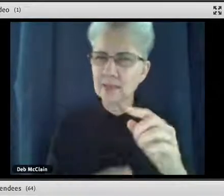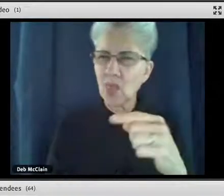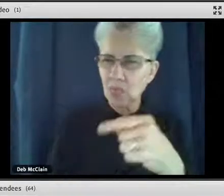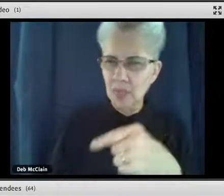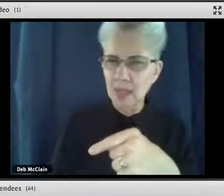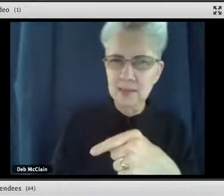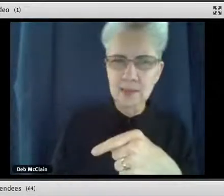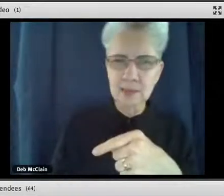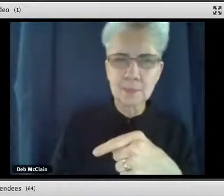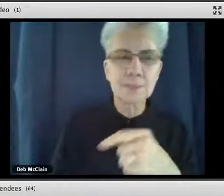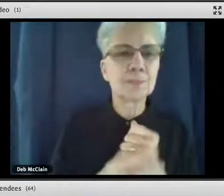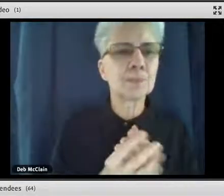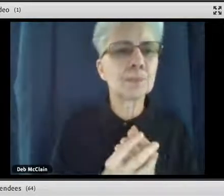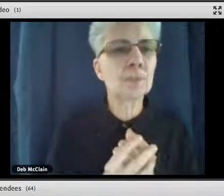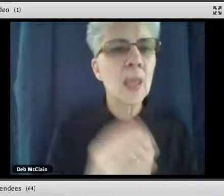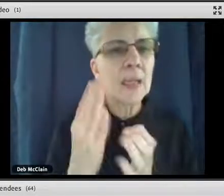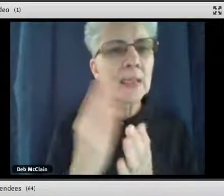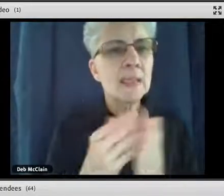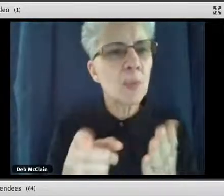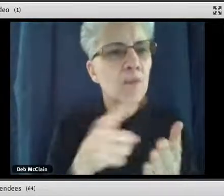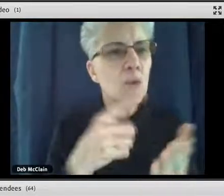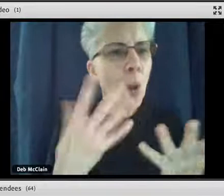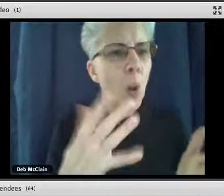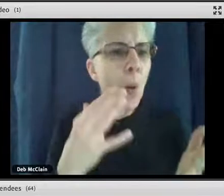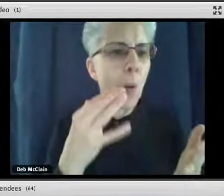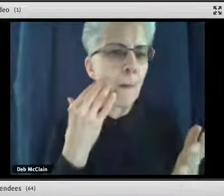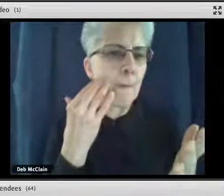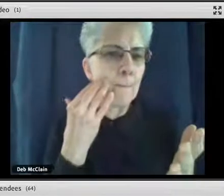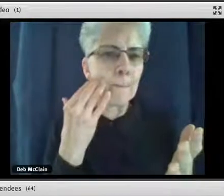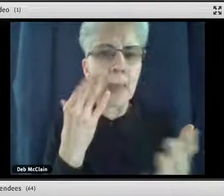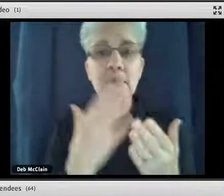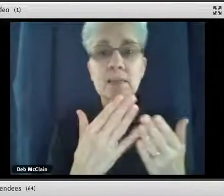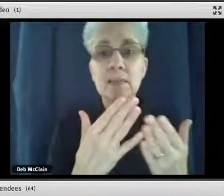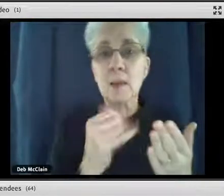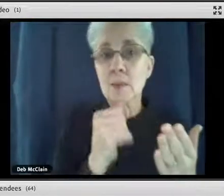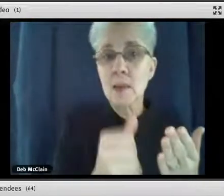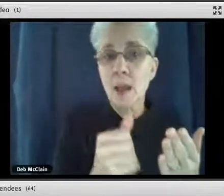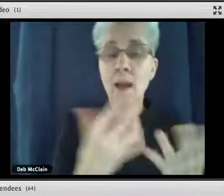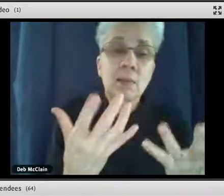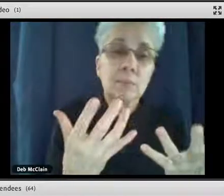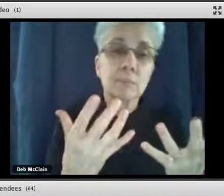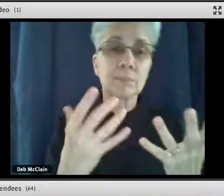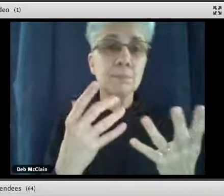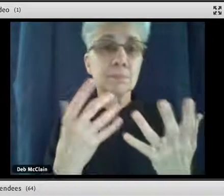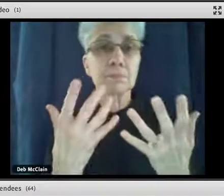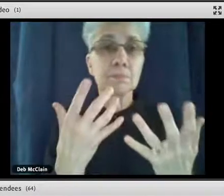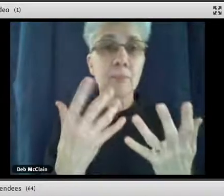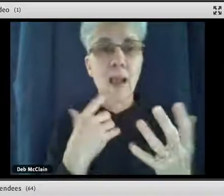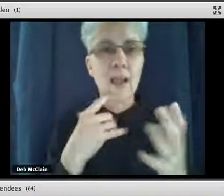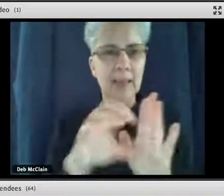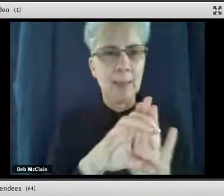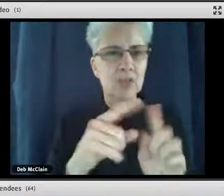So this is Polaris. Some of you all may use that, maybe some not. I also have an image